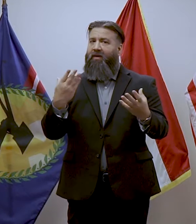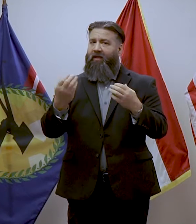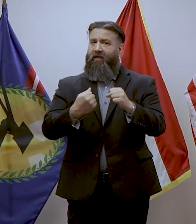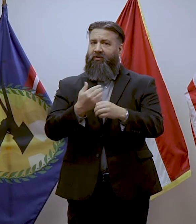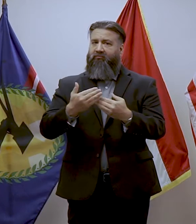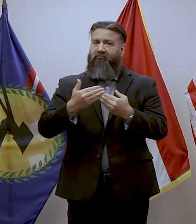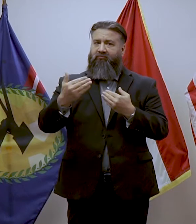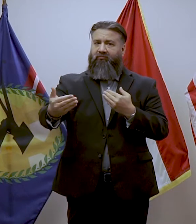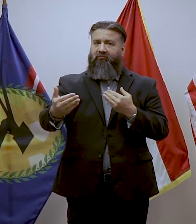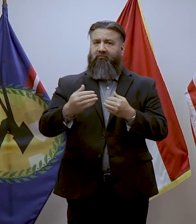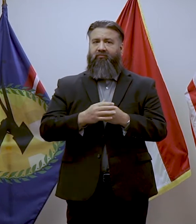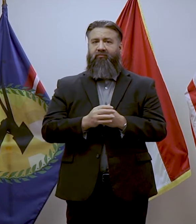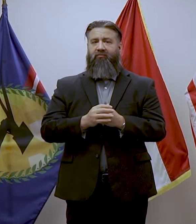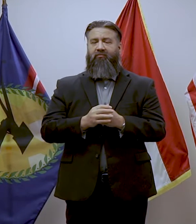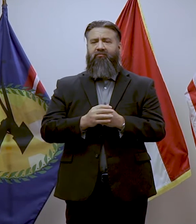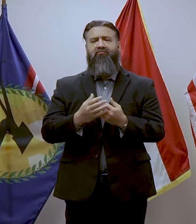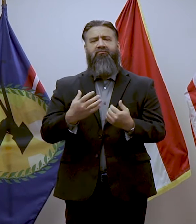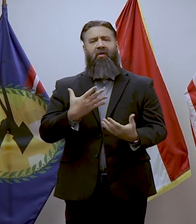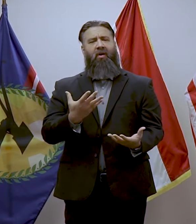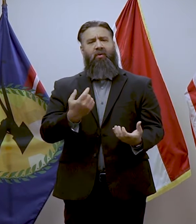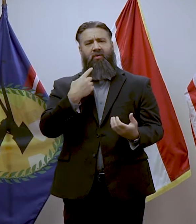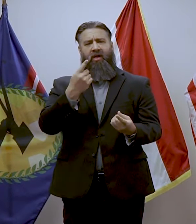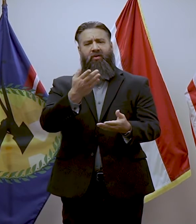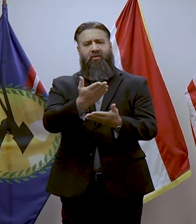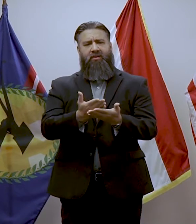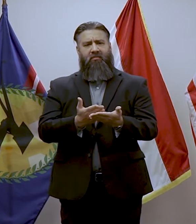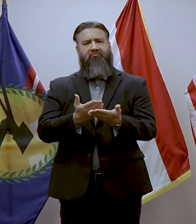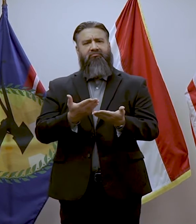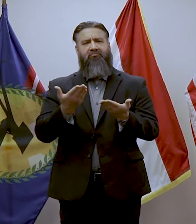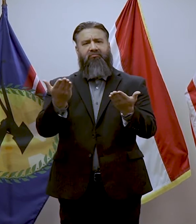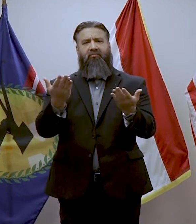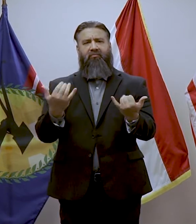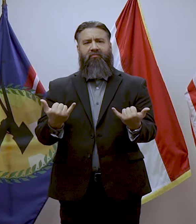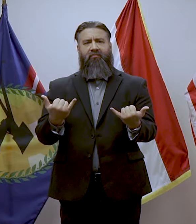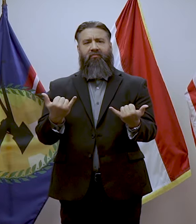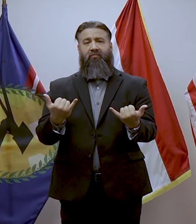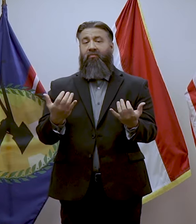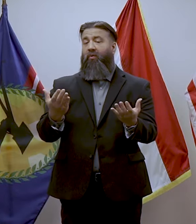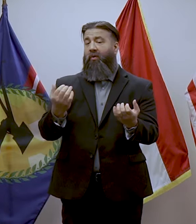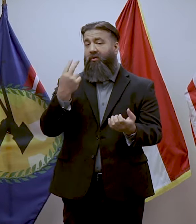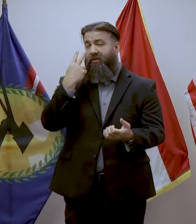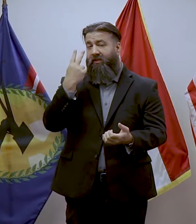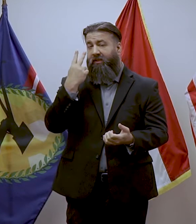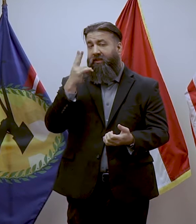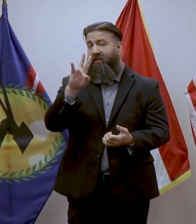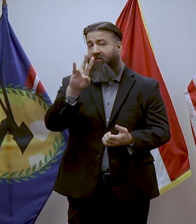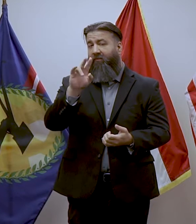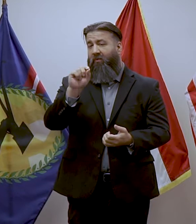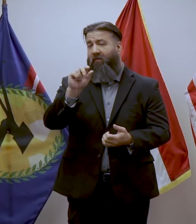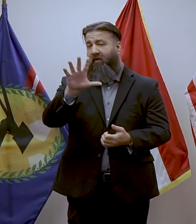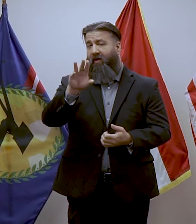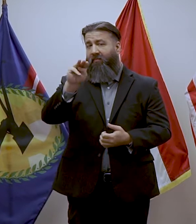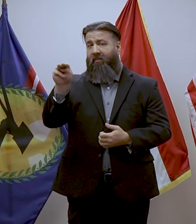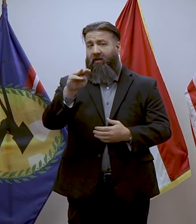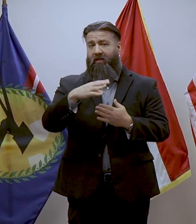of those proposals with you this morning. We would like to see $7.5 million go to help small businesses.